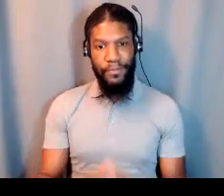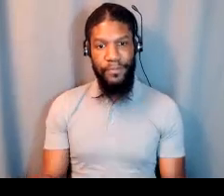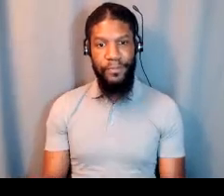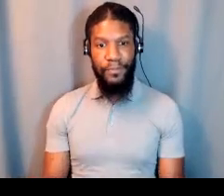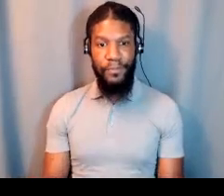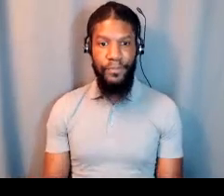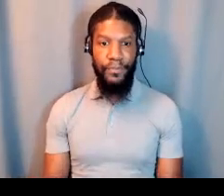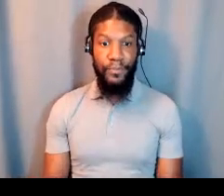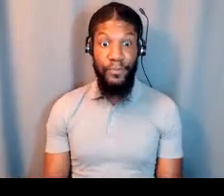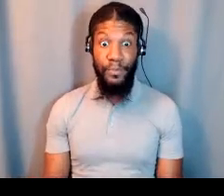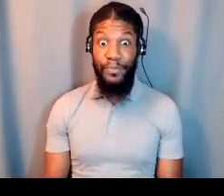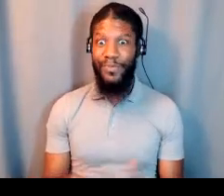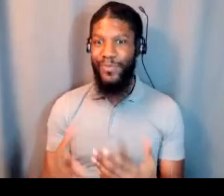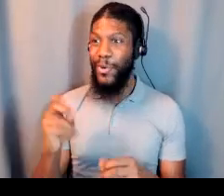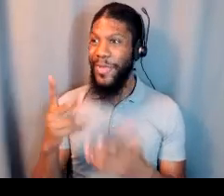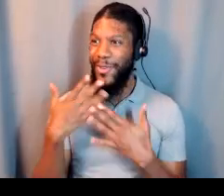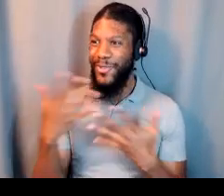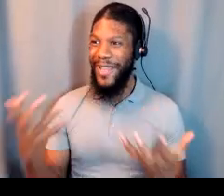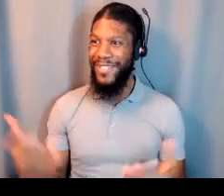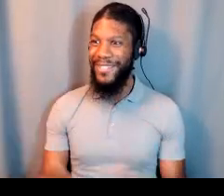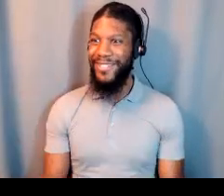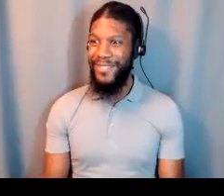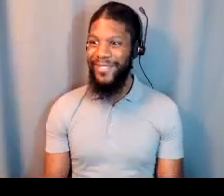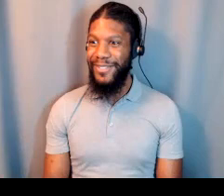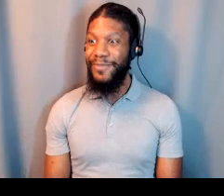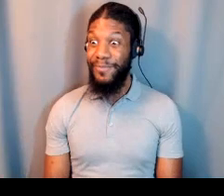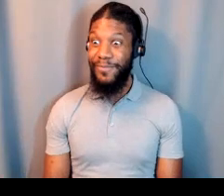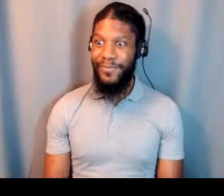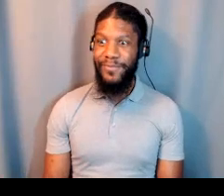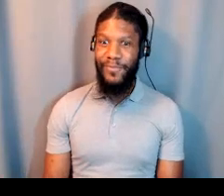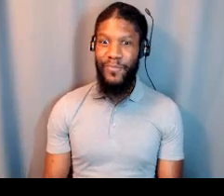facilitator]: Thank you. Our next question is about,